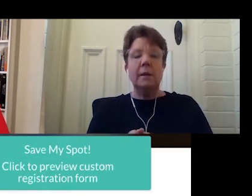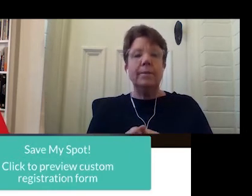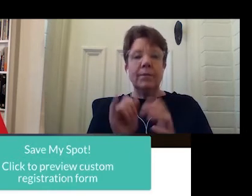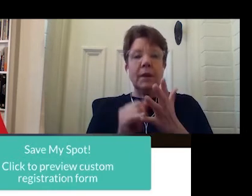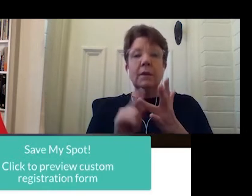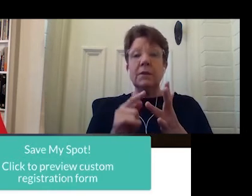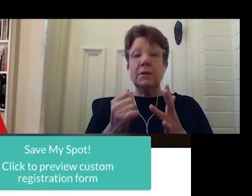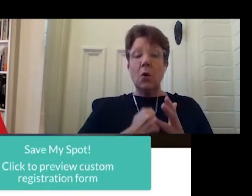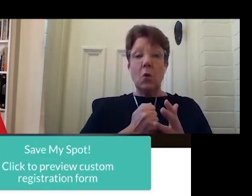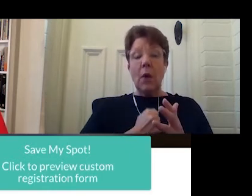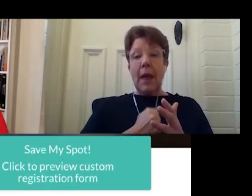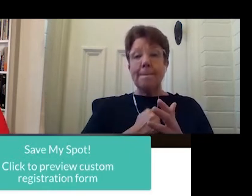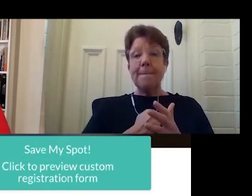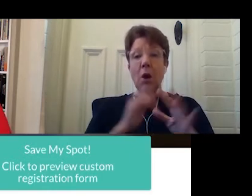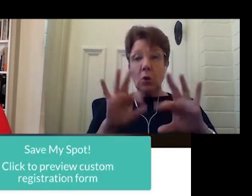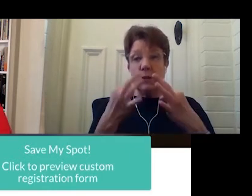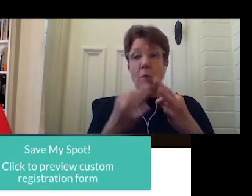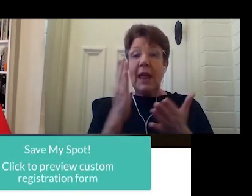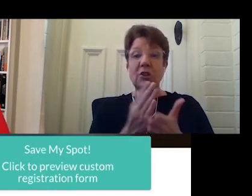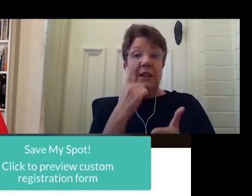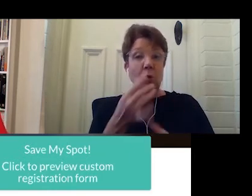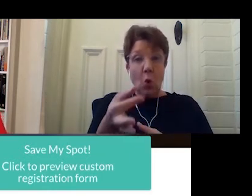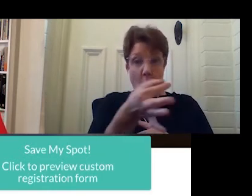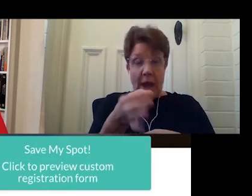Creative Plus Business identified a little bit of a gap there and we